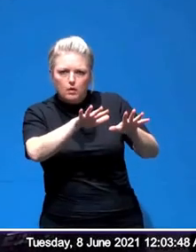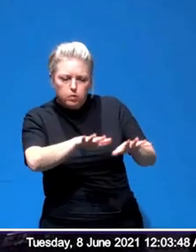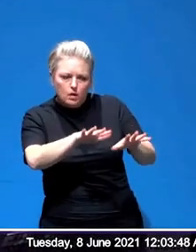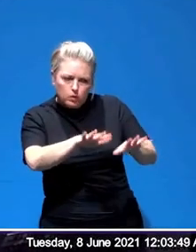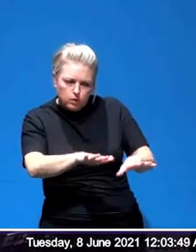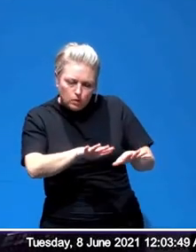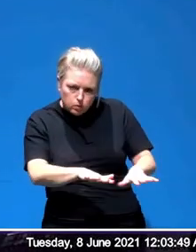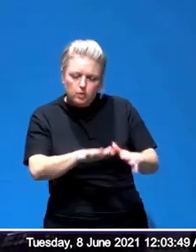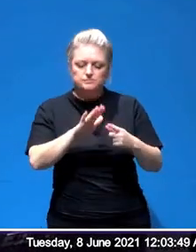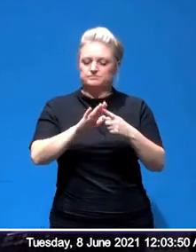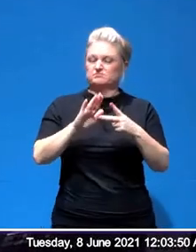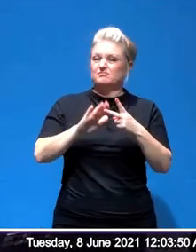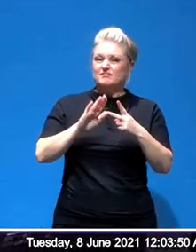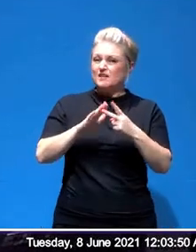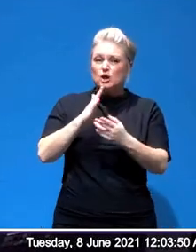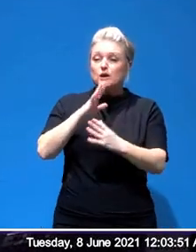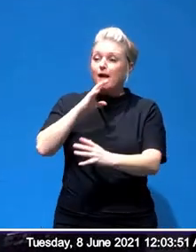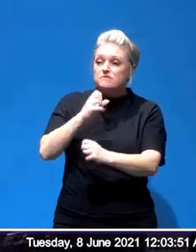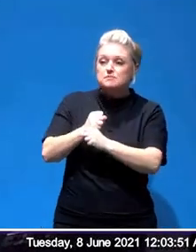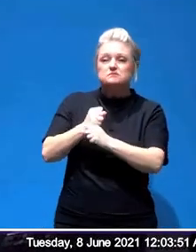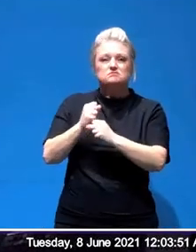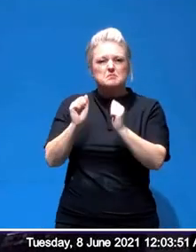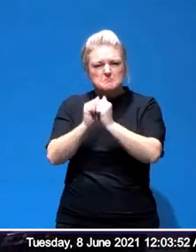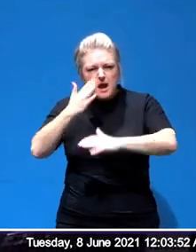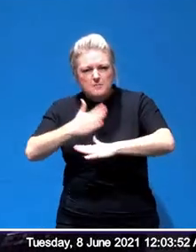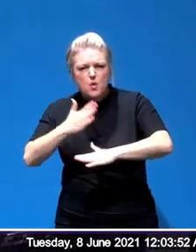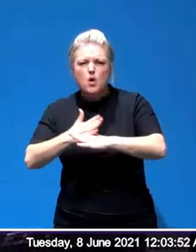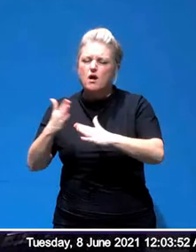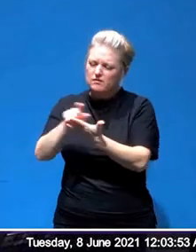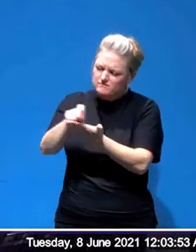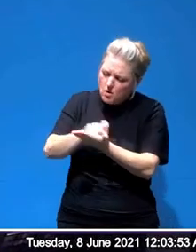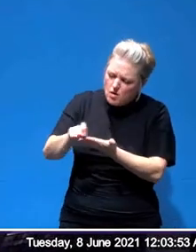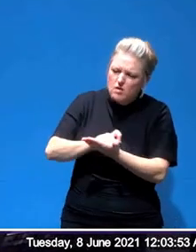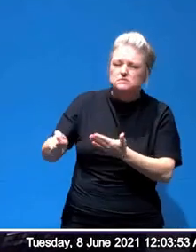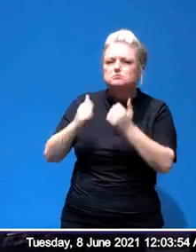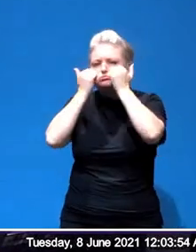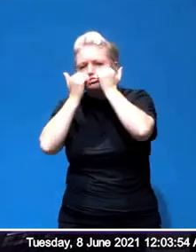flaming hoops of the NDIS has been a tortuous experience, taking many hours